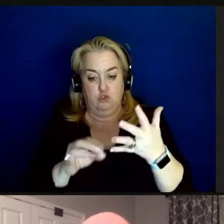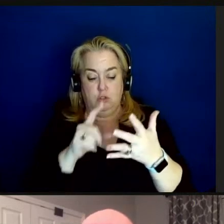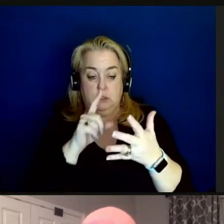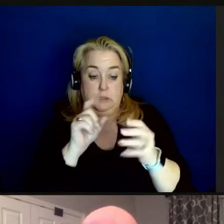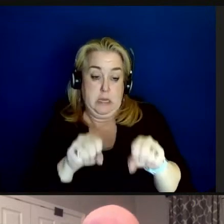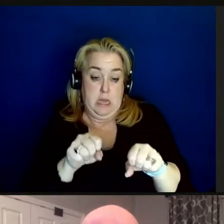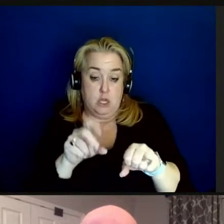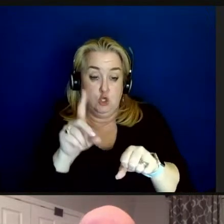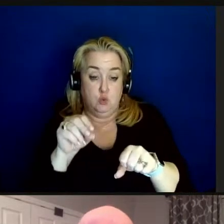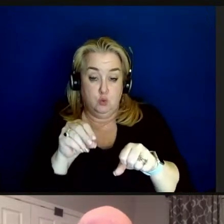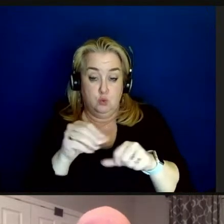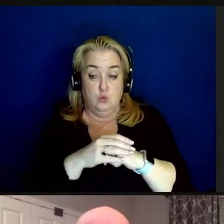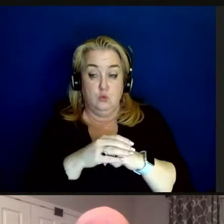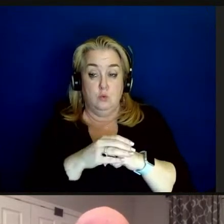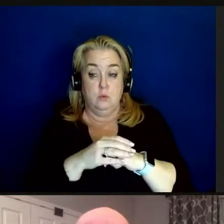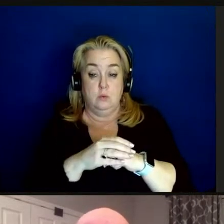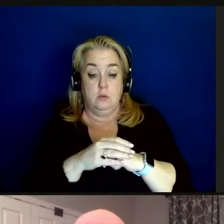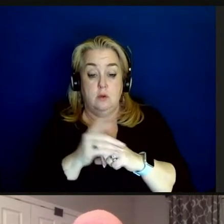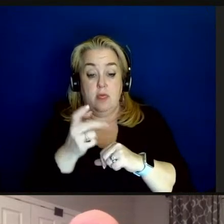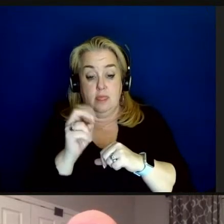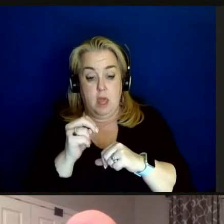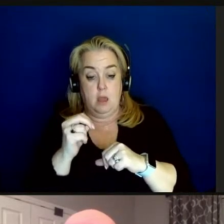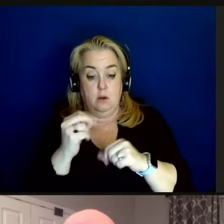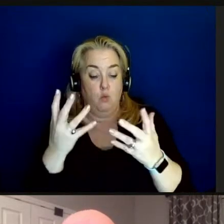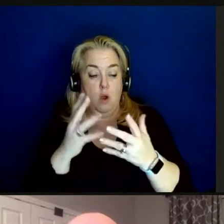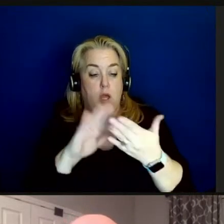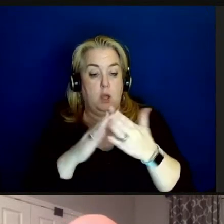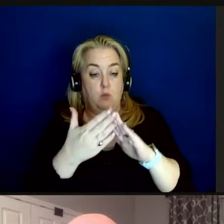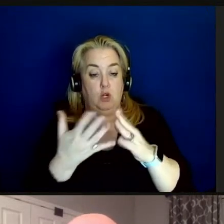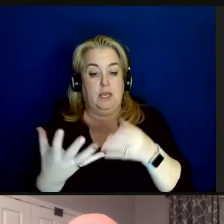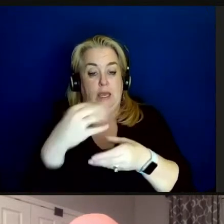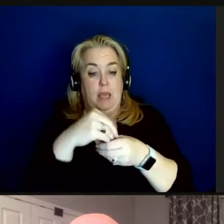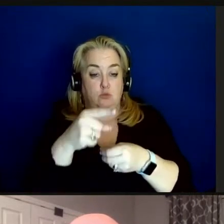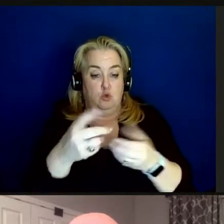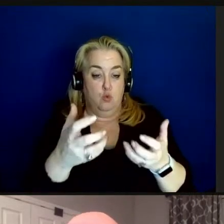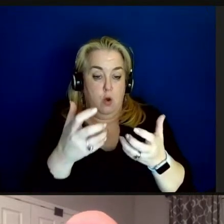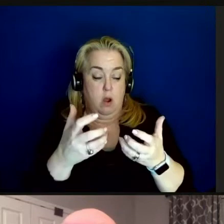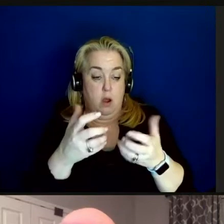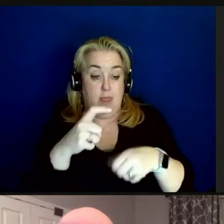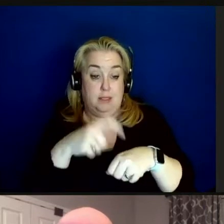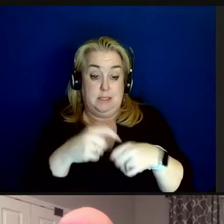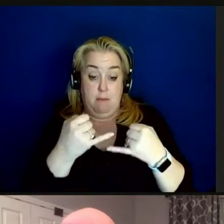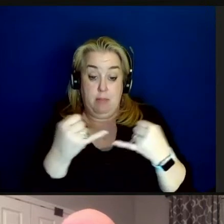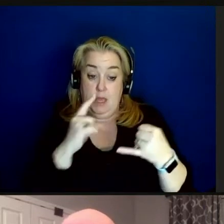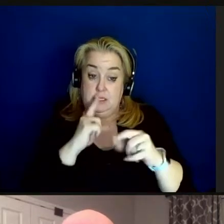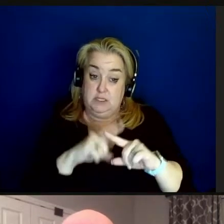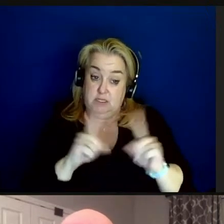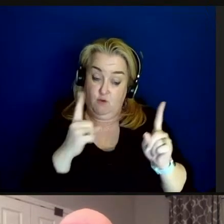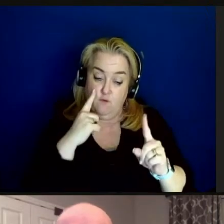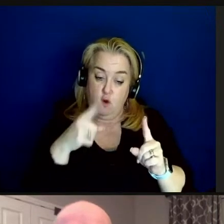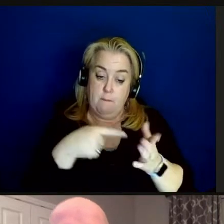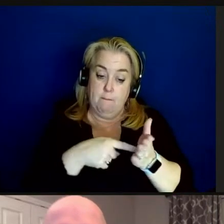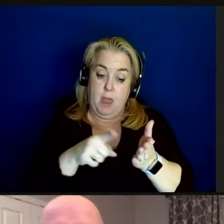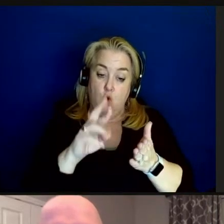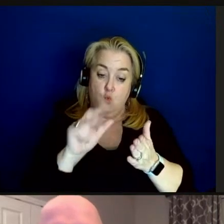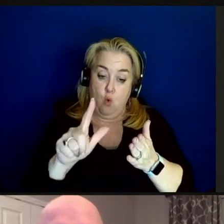DEPENDS WHAT WHAT TARGET YOU'RE LOOKING FOR AND WHAT REVENUE